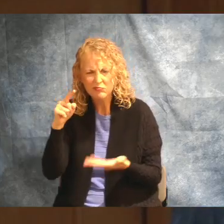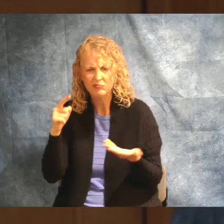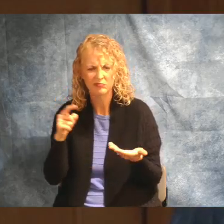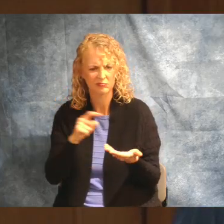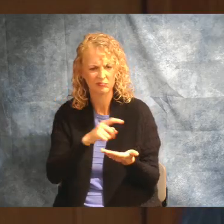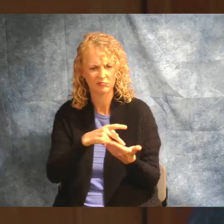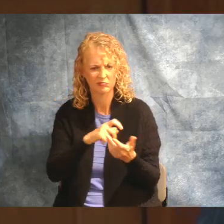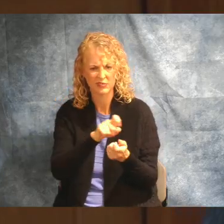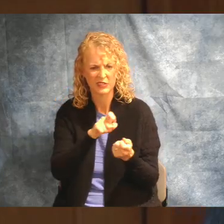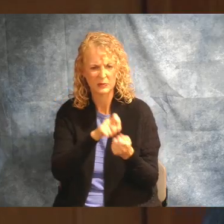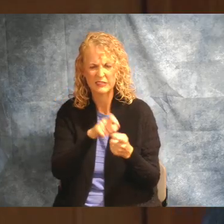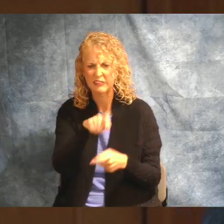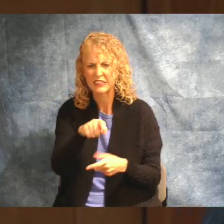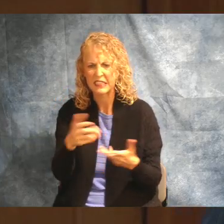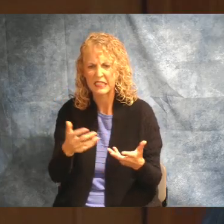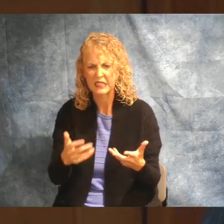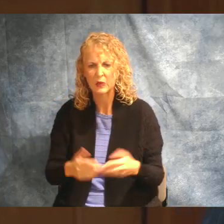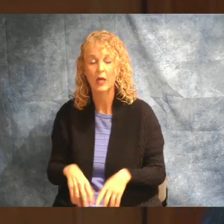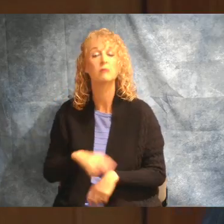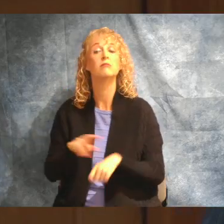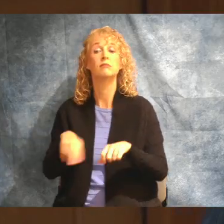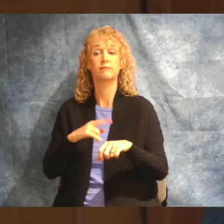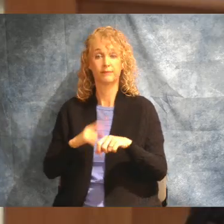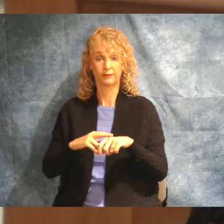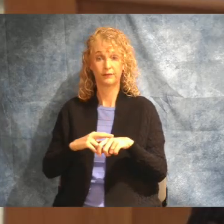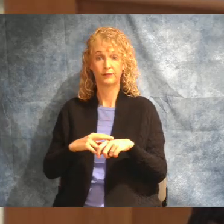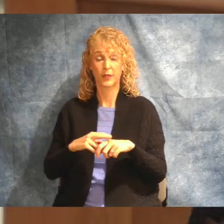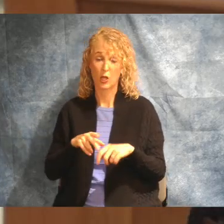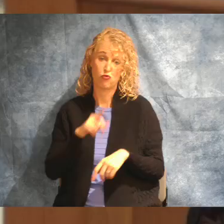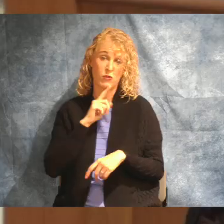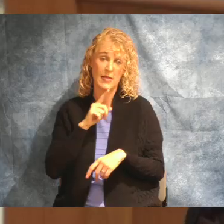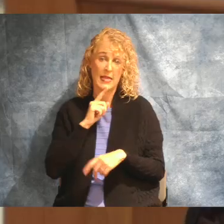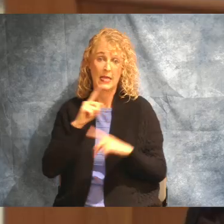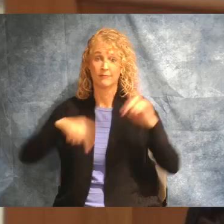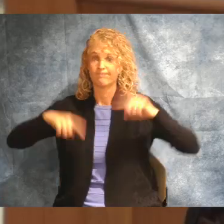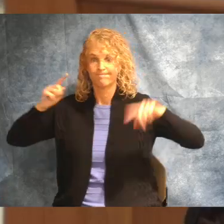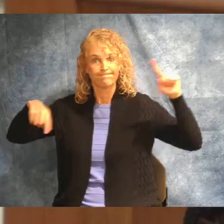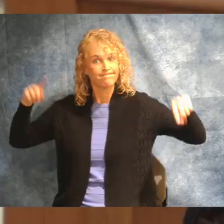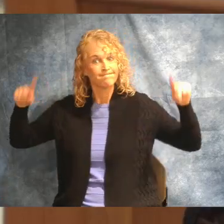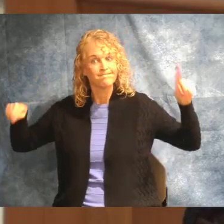their businesses? Certainly. Um, well, we have a wide variety of businesses that we're assisting